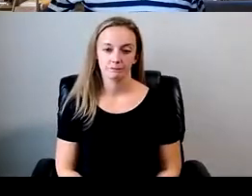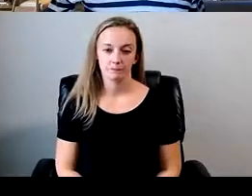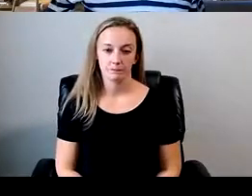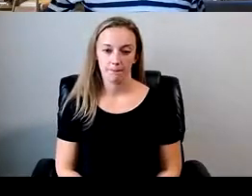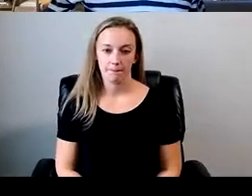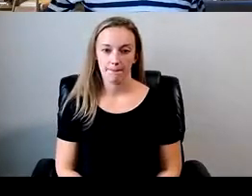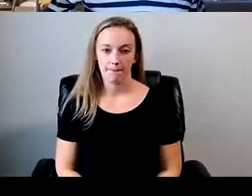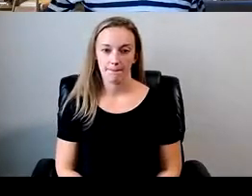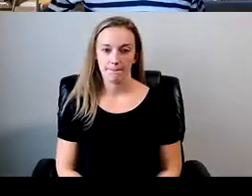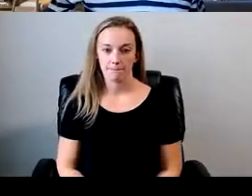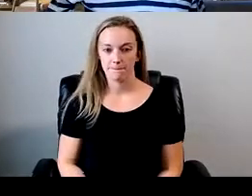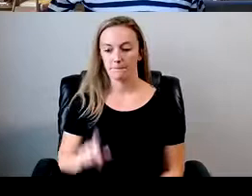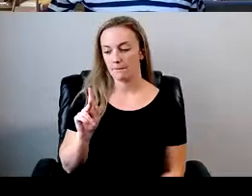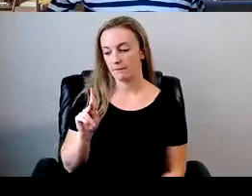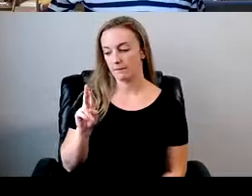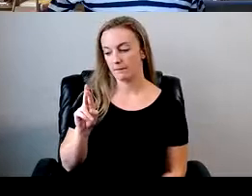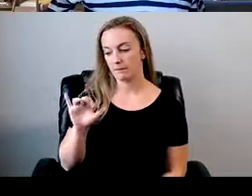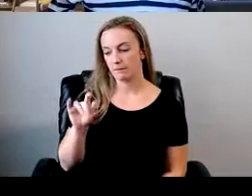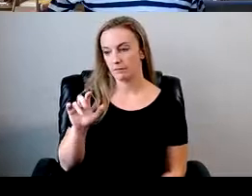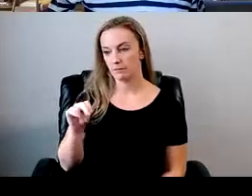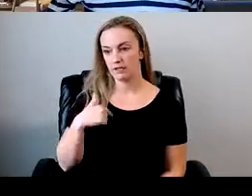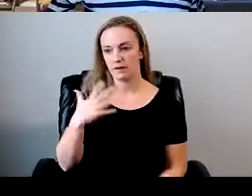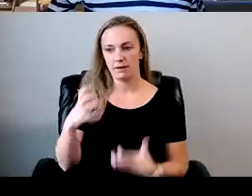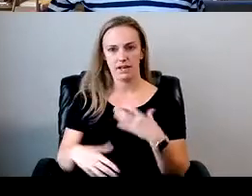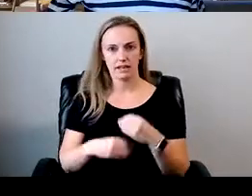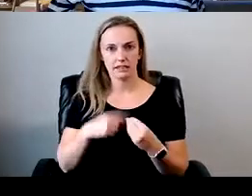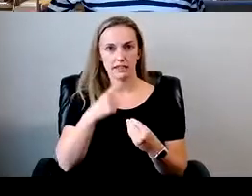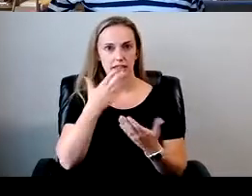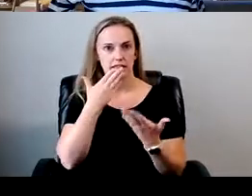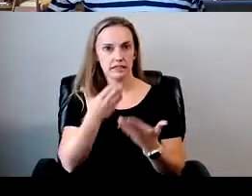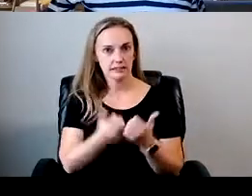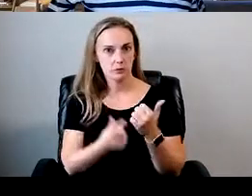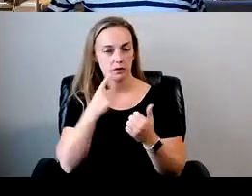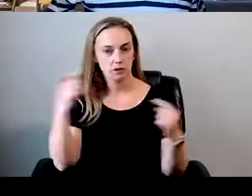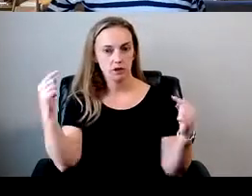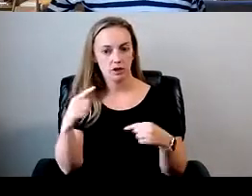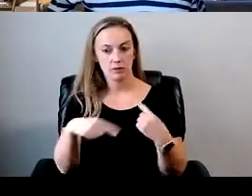I'm just gonna jump in here and say, thanks everybody for coming. And what we did when we sent the emails out was we said,